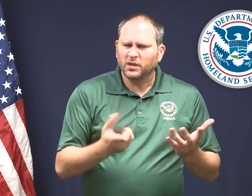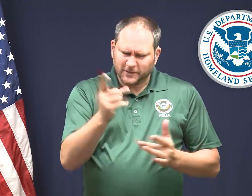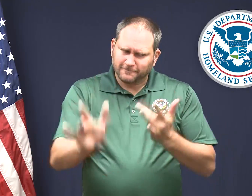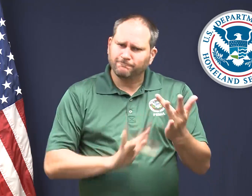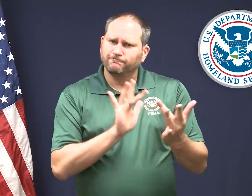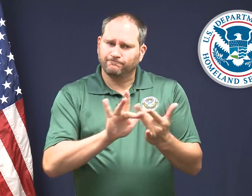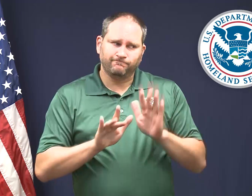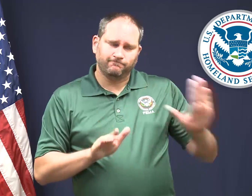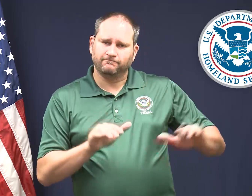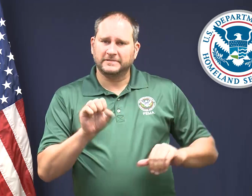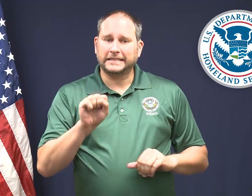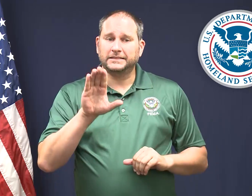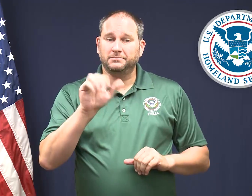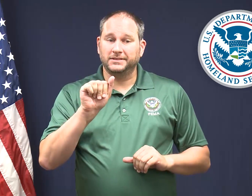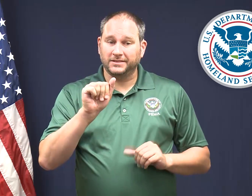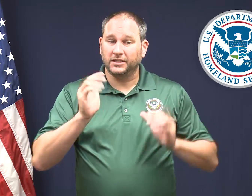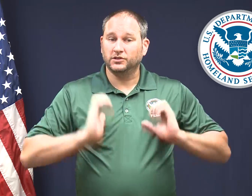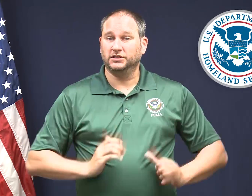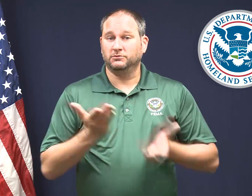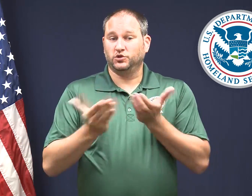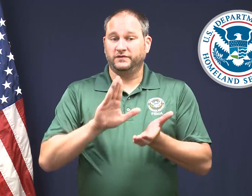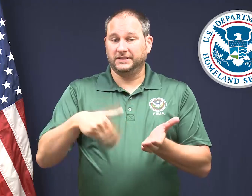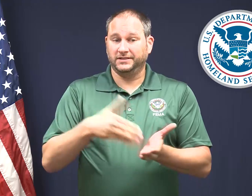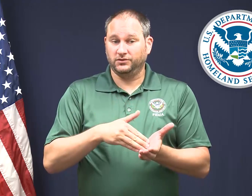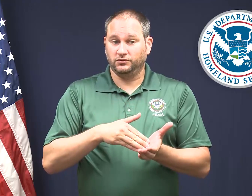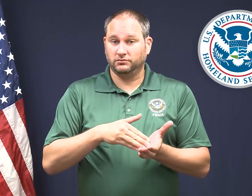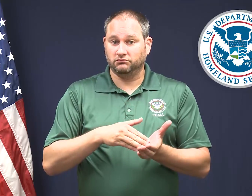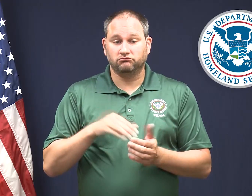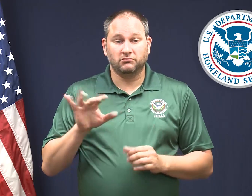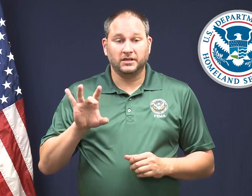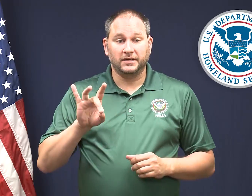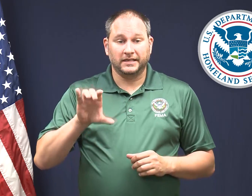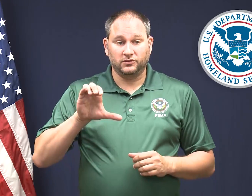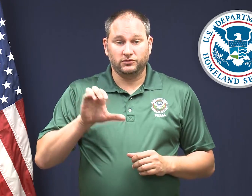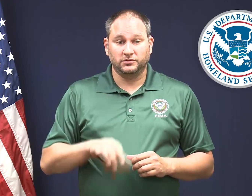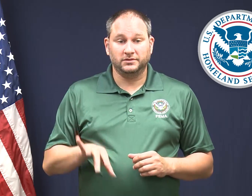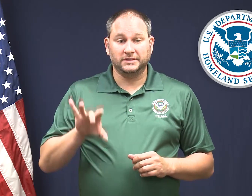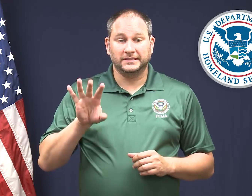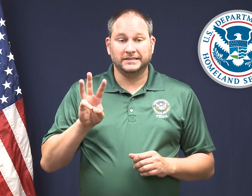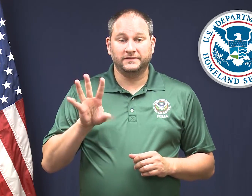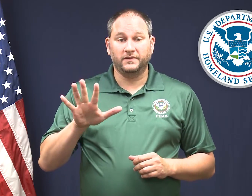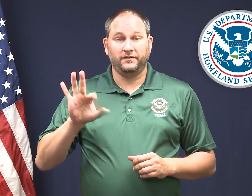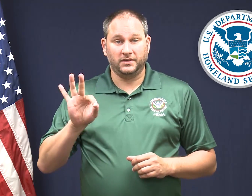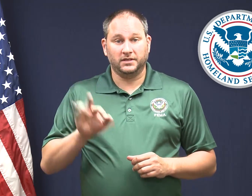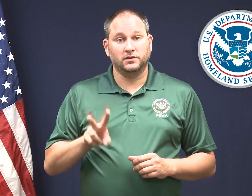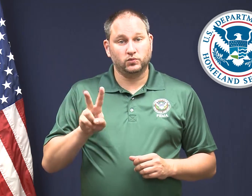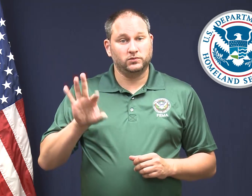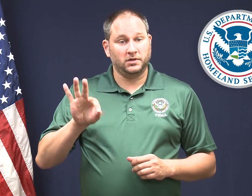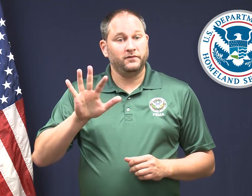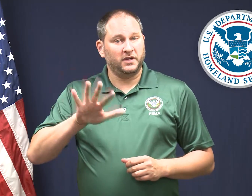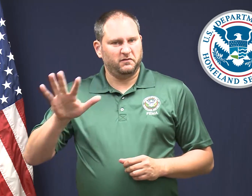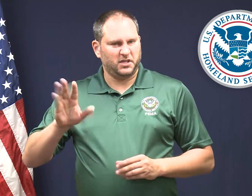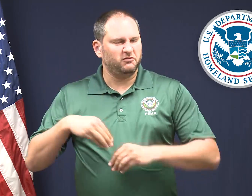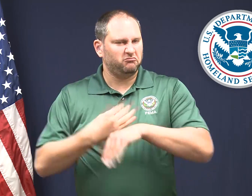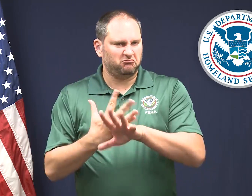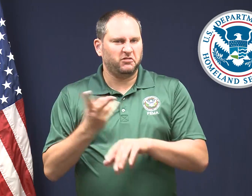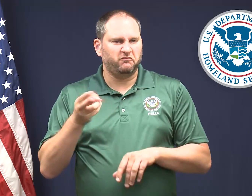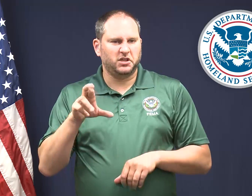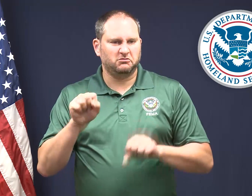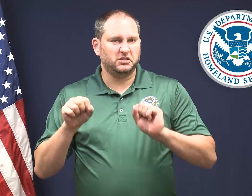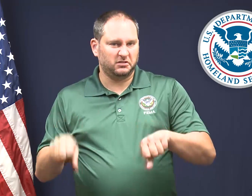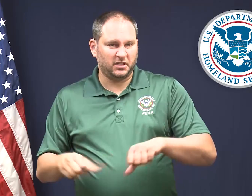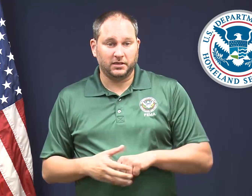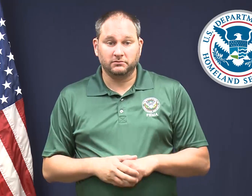you can call the SBA Customer Service Center at 800-659-2955 (VRS)